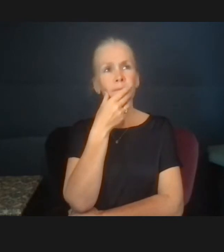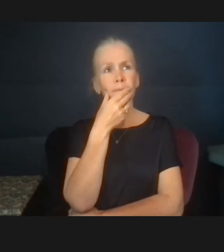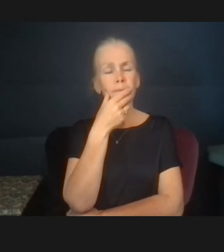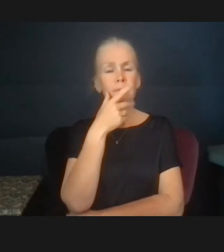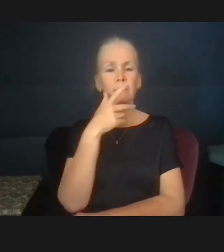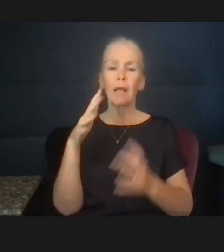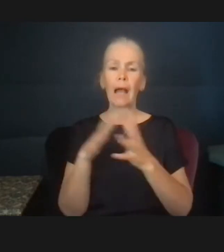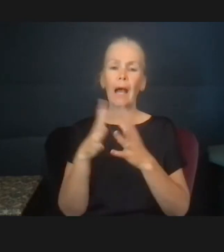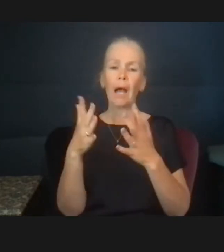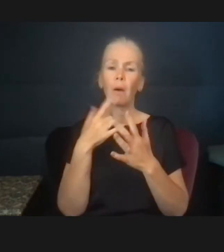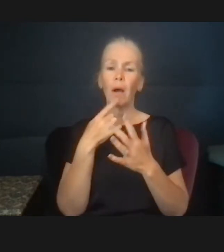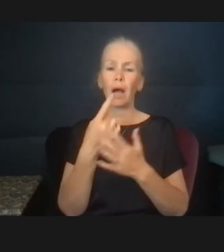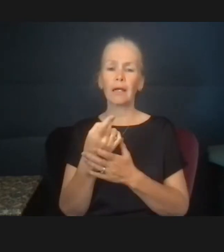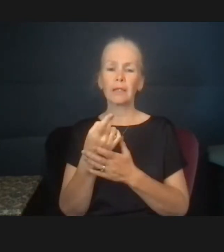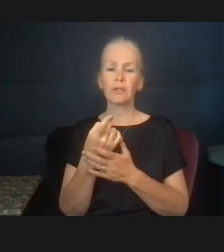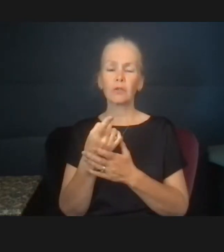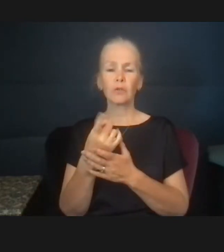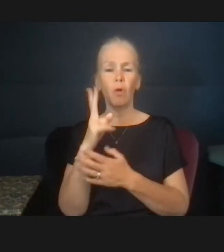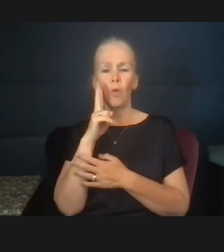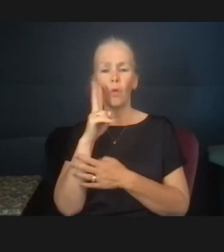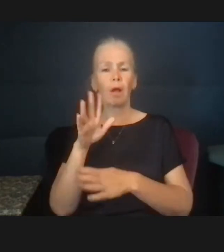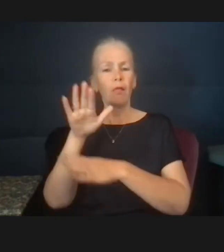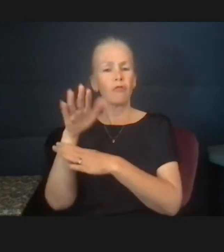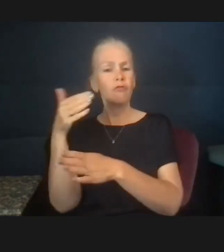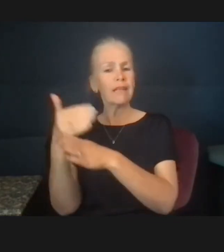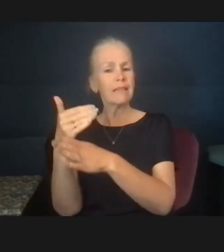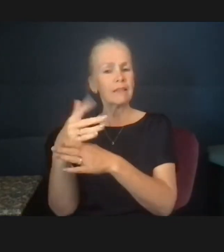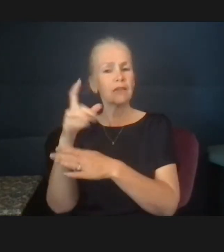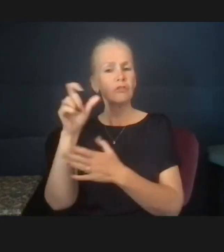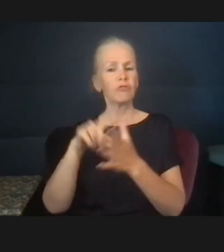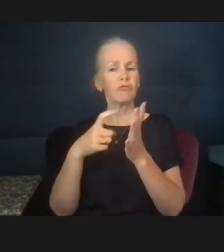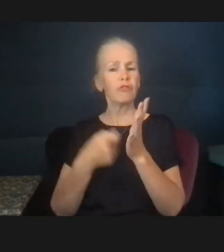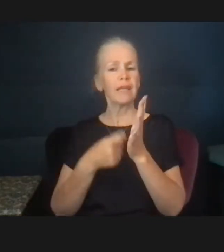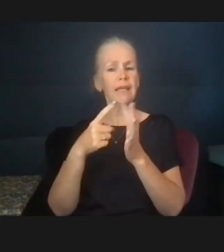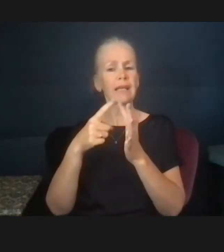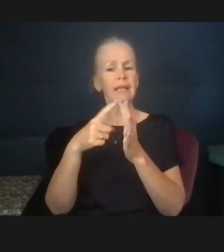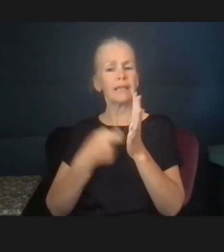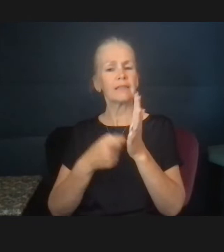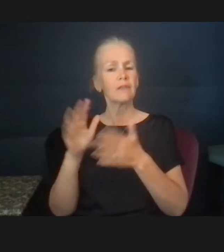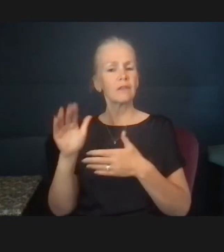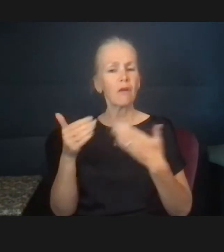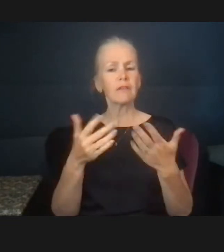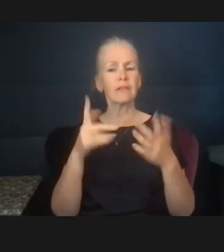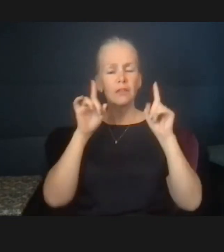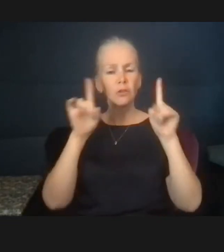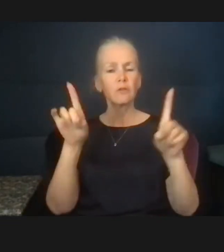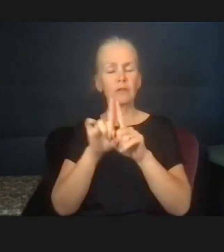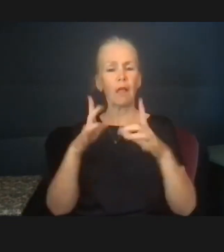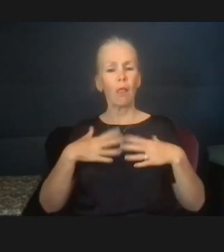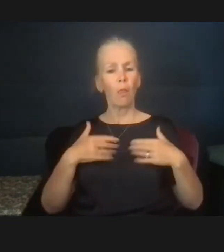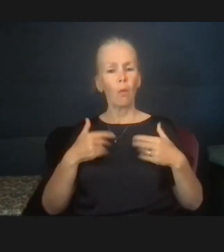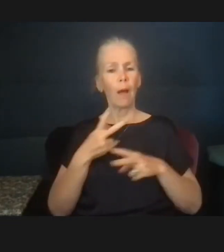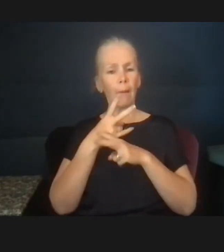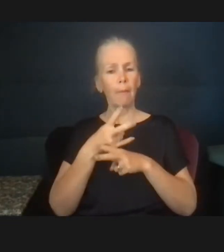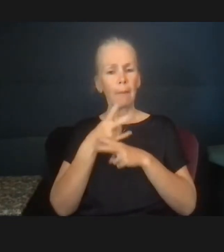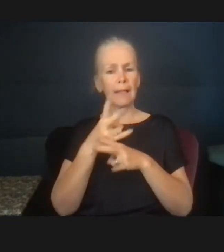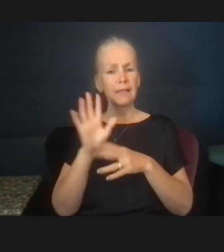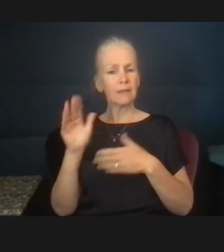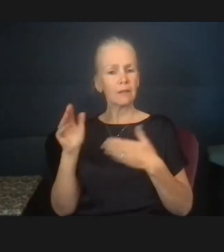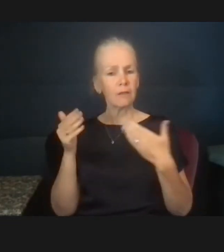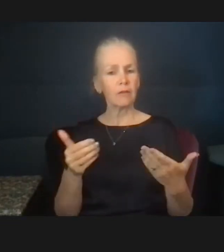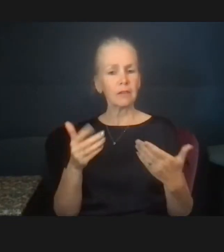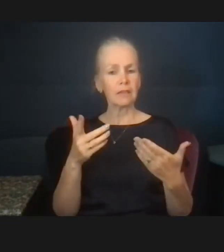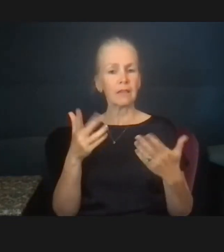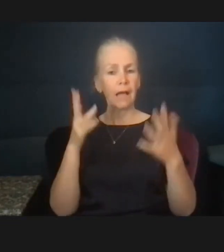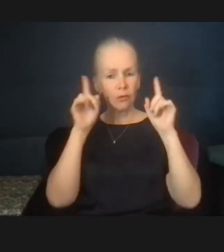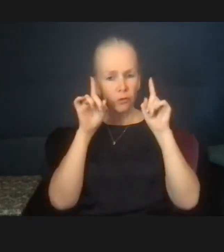interact with the career services at university and the wellbeing services and what would benefit,